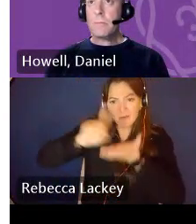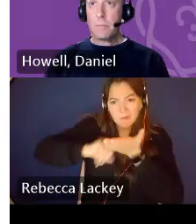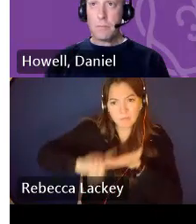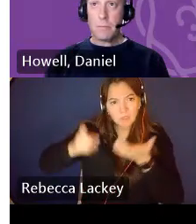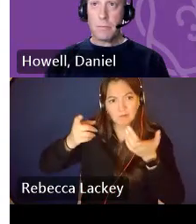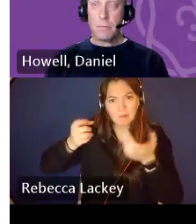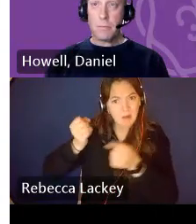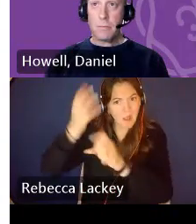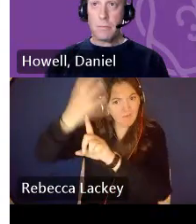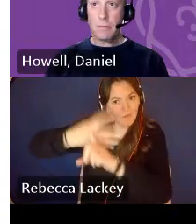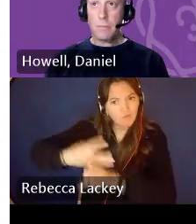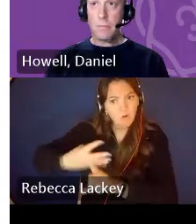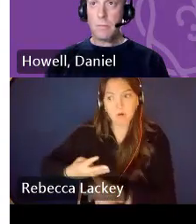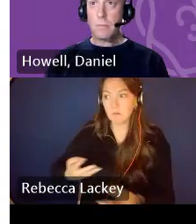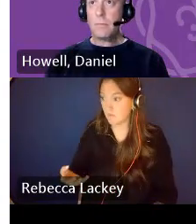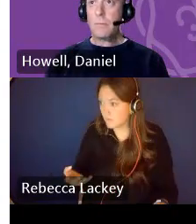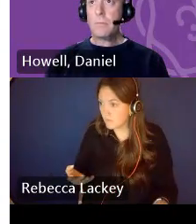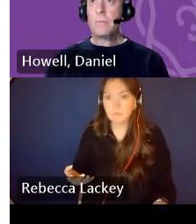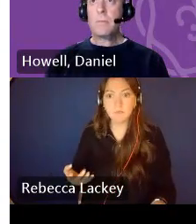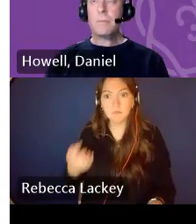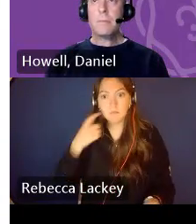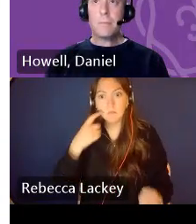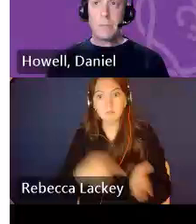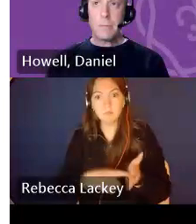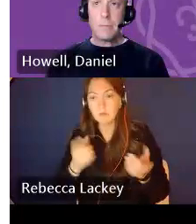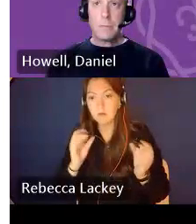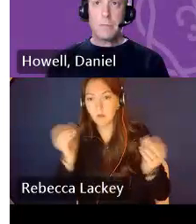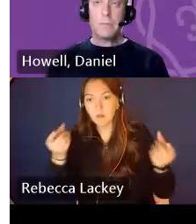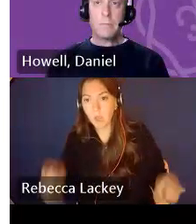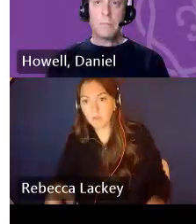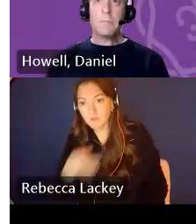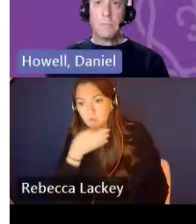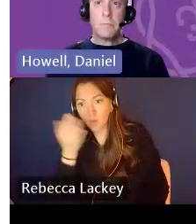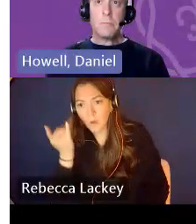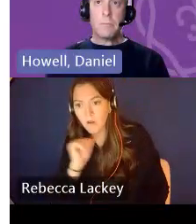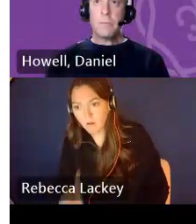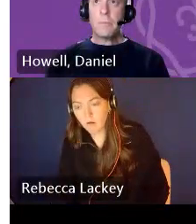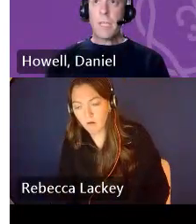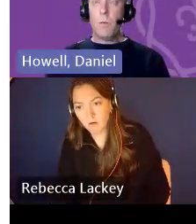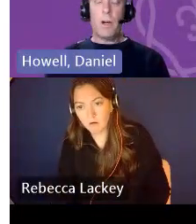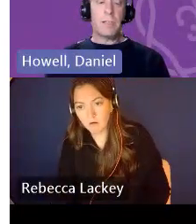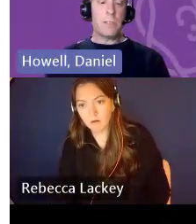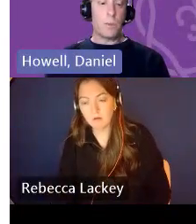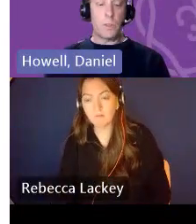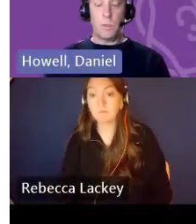every four months with known issues, why wasn't something done sooner? Well, hindsight's always